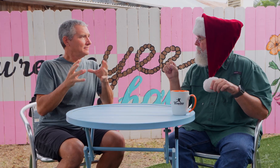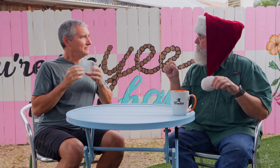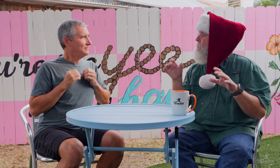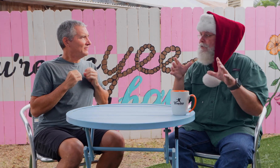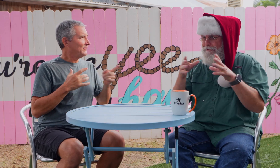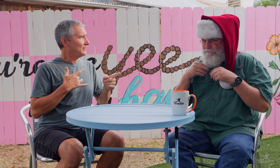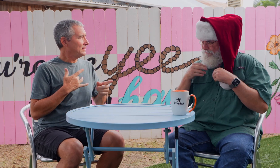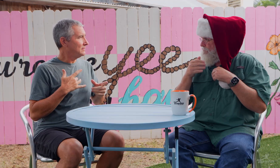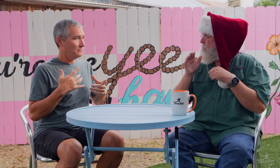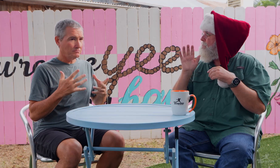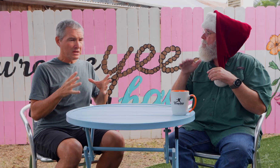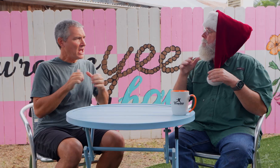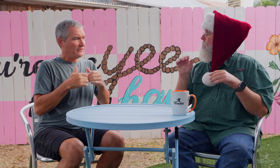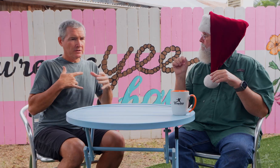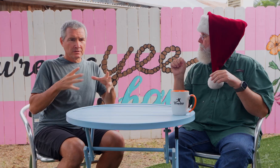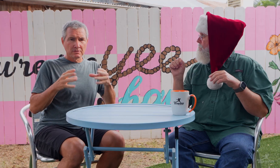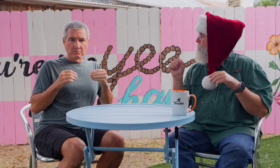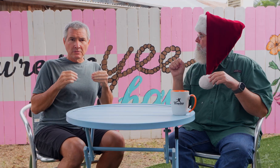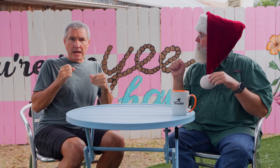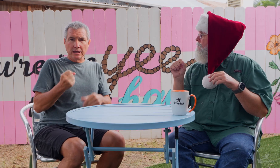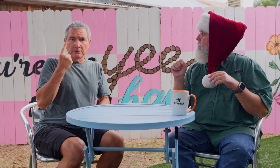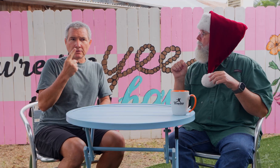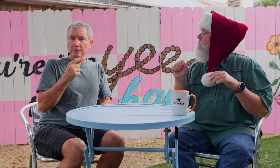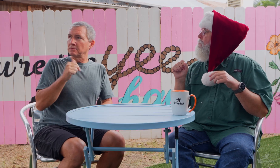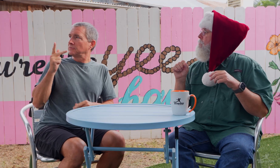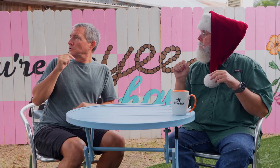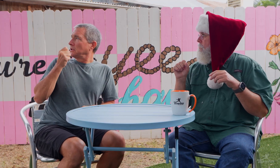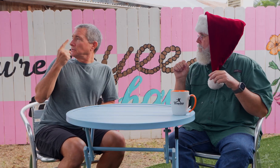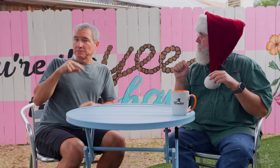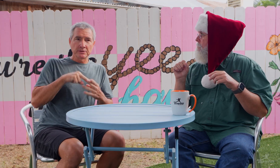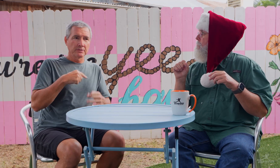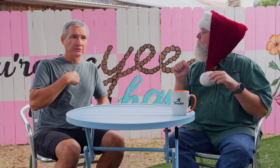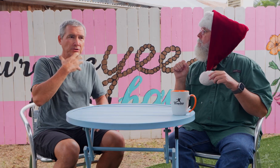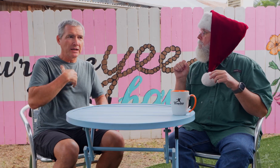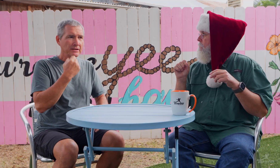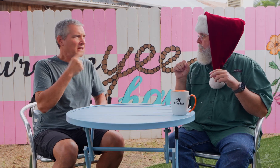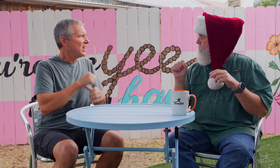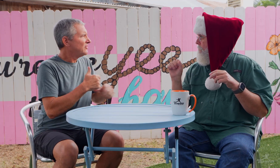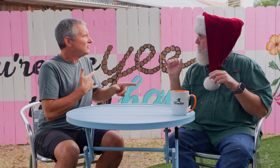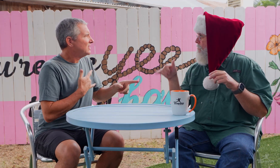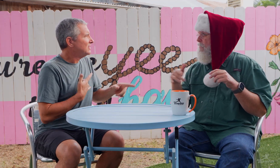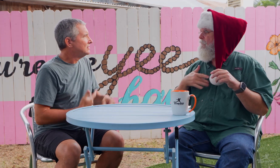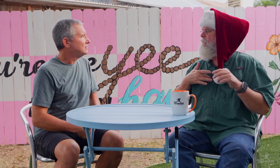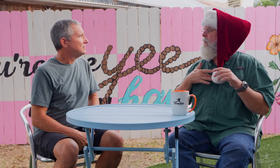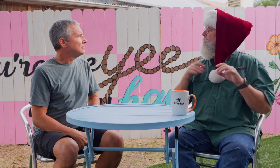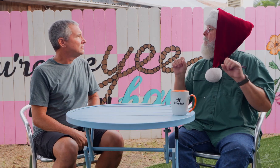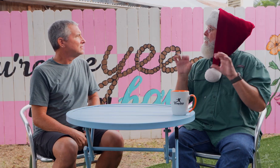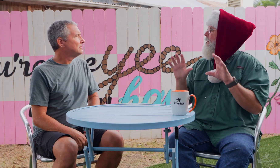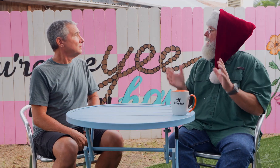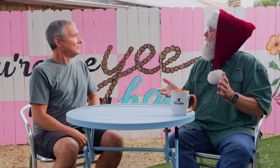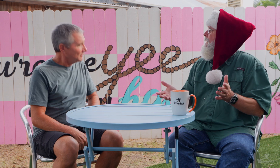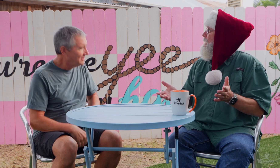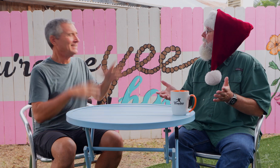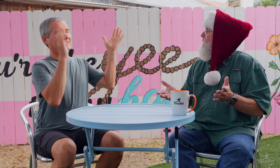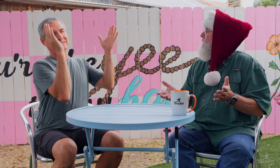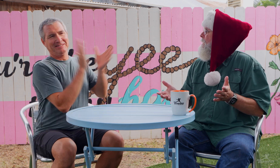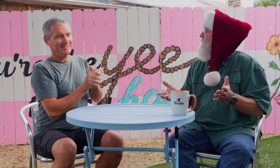How does it feel being able to understand someone that other's aren't able to? It literally feels like a miracle.